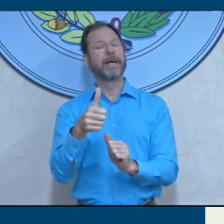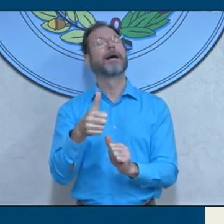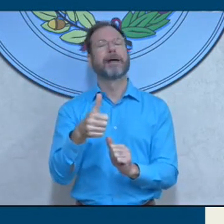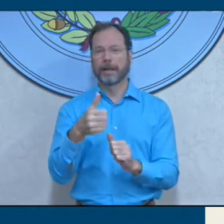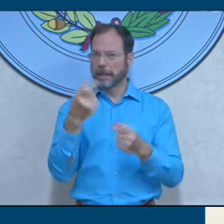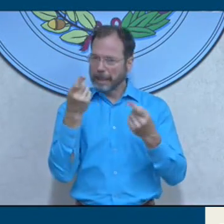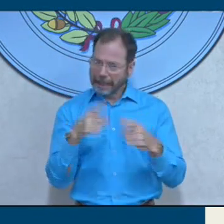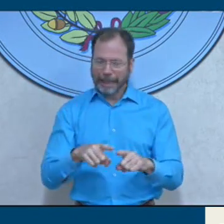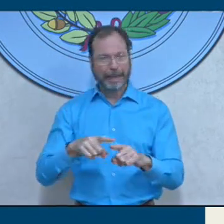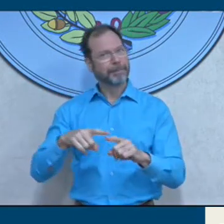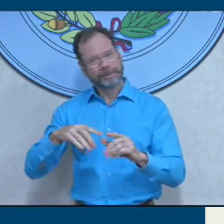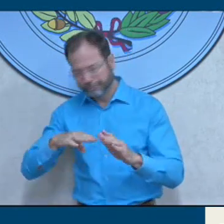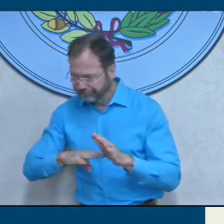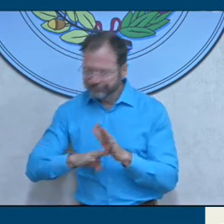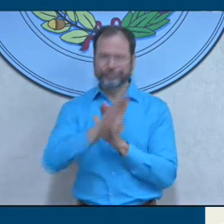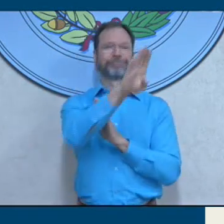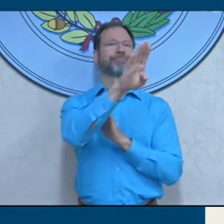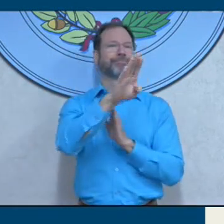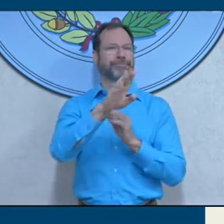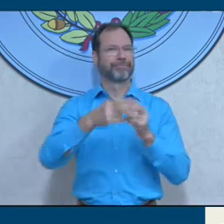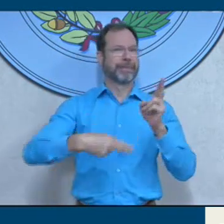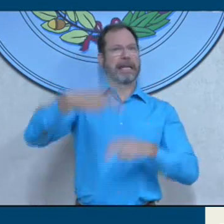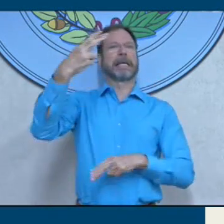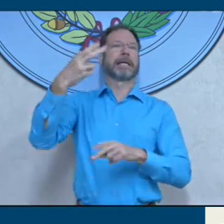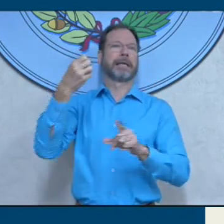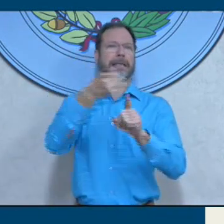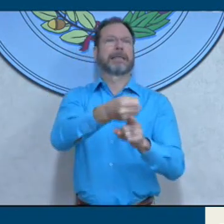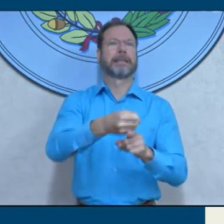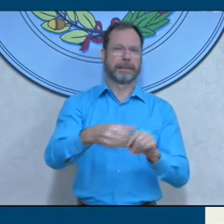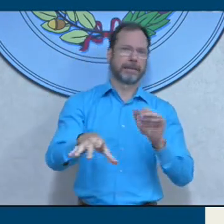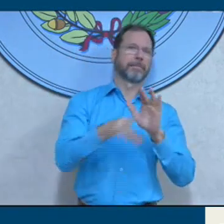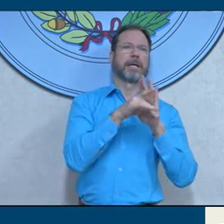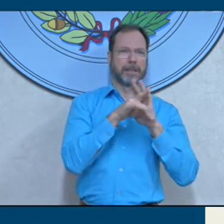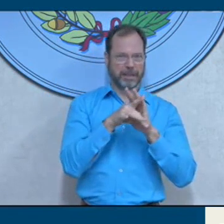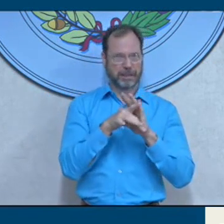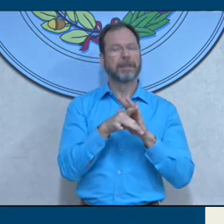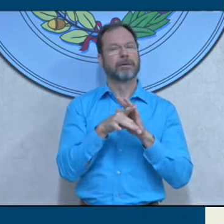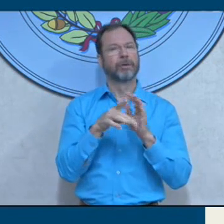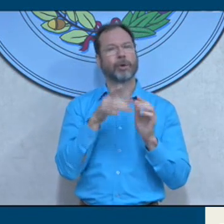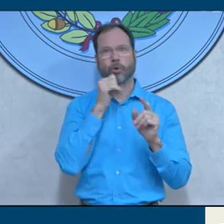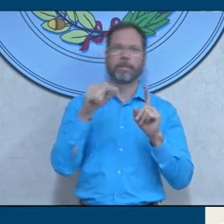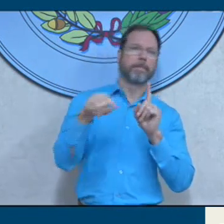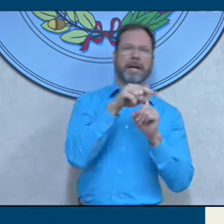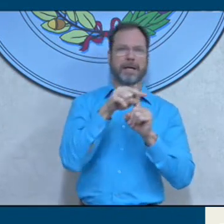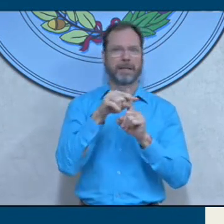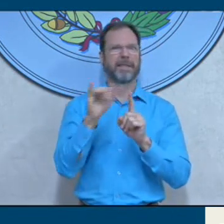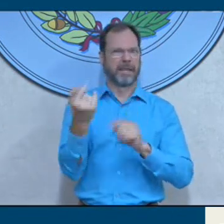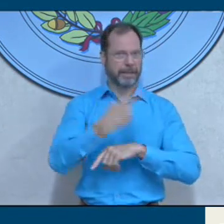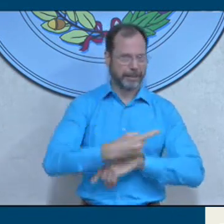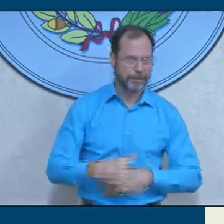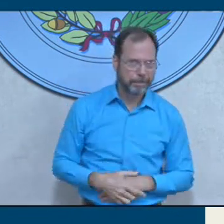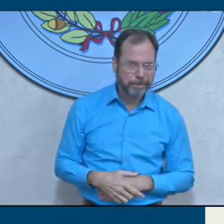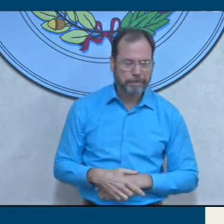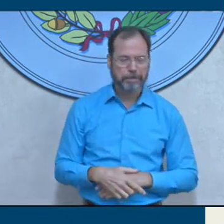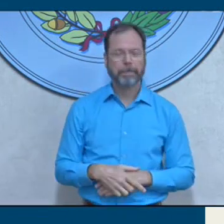LOOK AT ONLY THOSE 2 OUT OF 254 COUNTIES. YOU CAN SEE THAT THERE WERE CERTAIN REASONS WHY ON JUNE THE TENT. THEY'RE